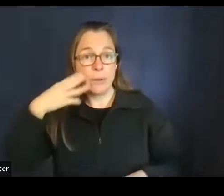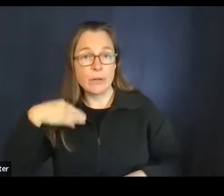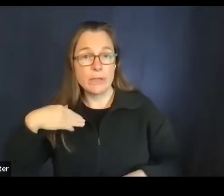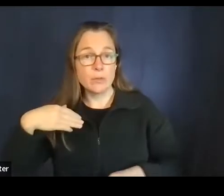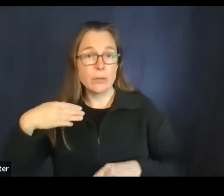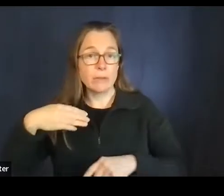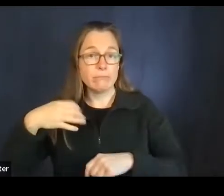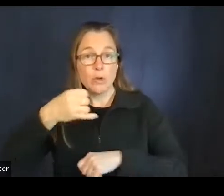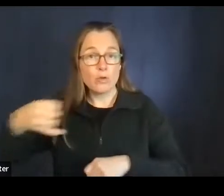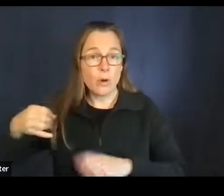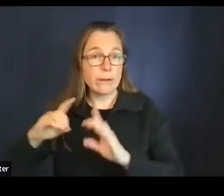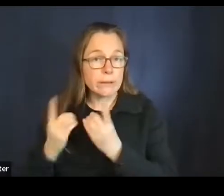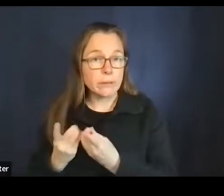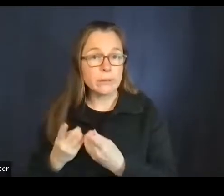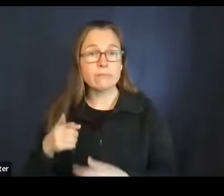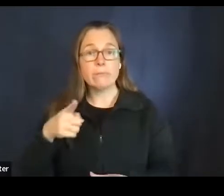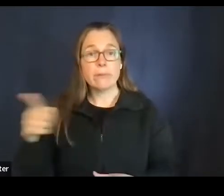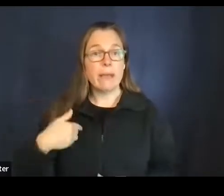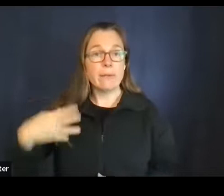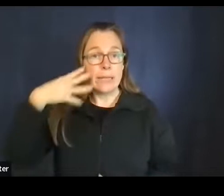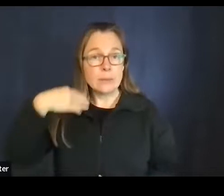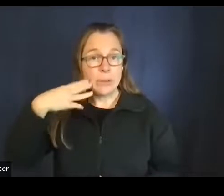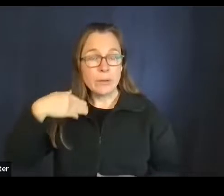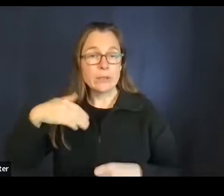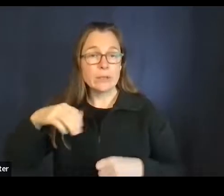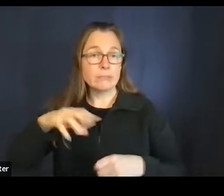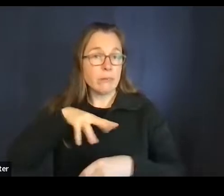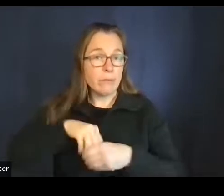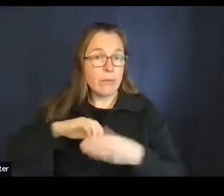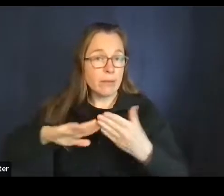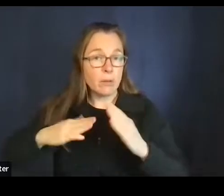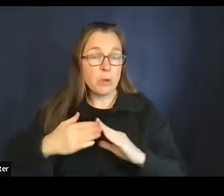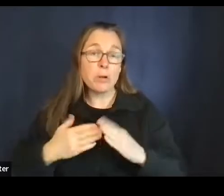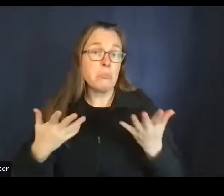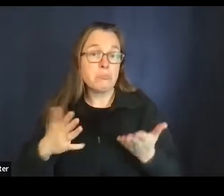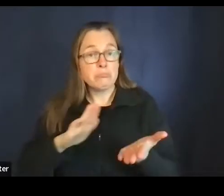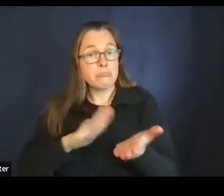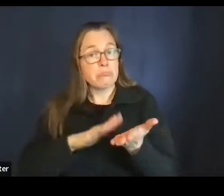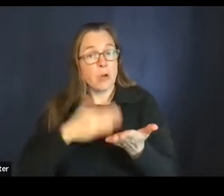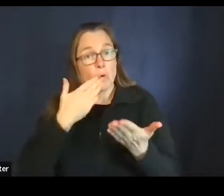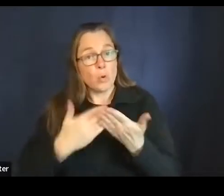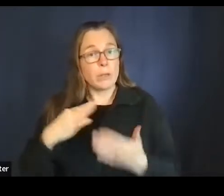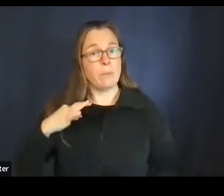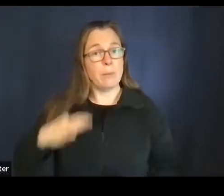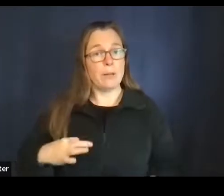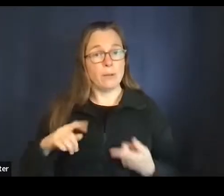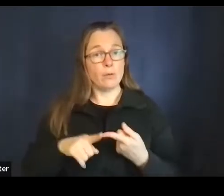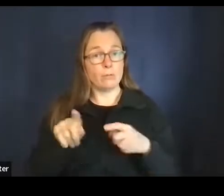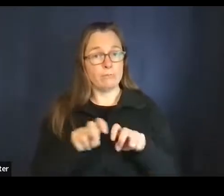I think all of those things would be attractive to to council and looking at their applications.